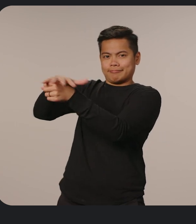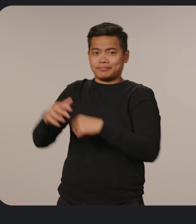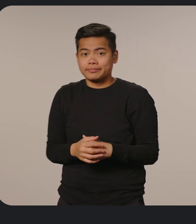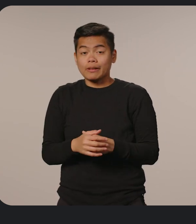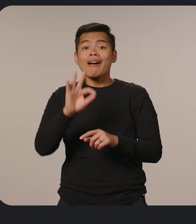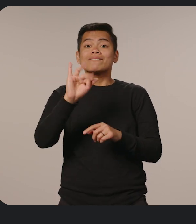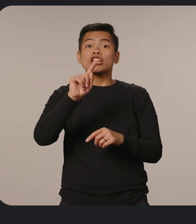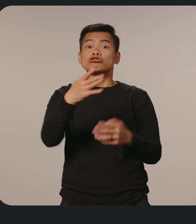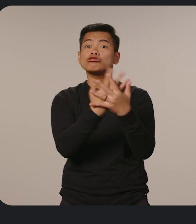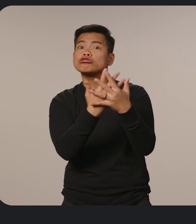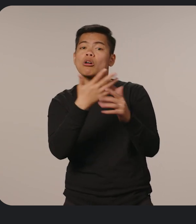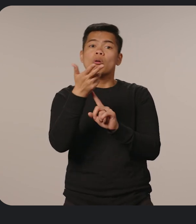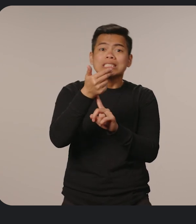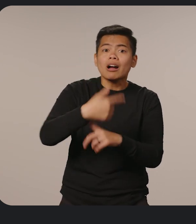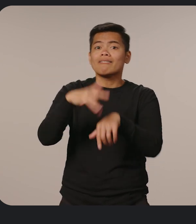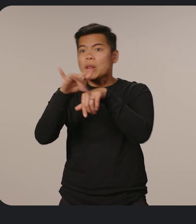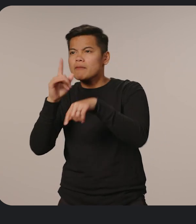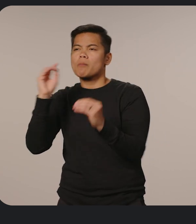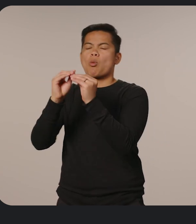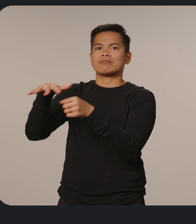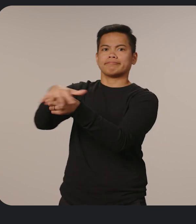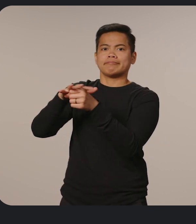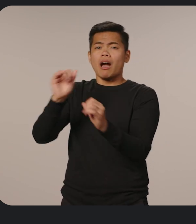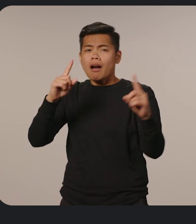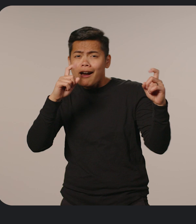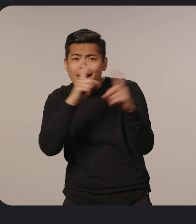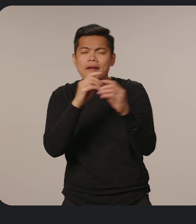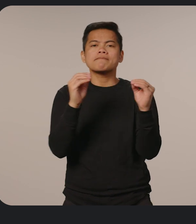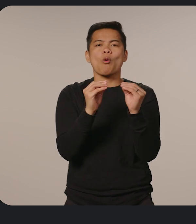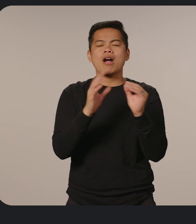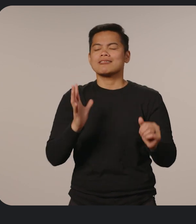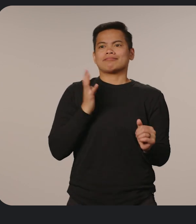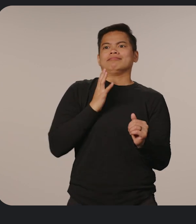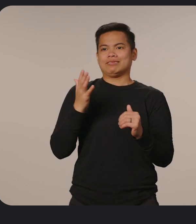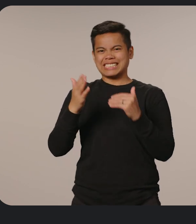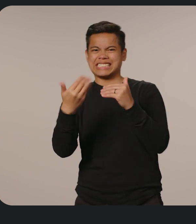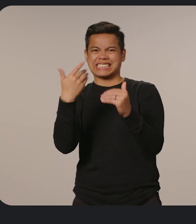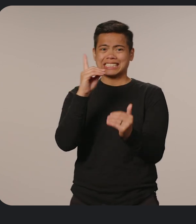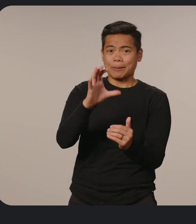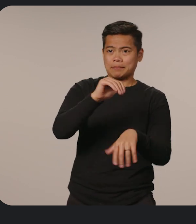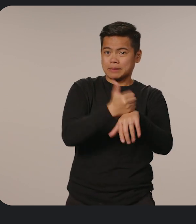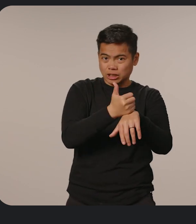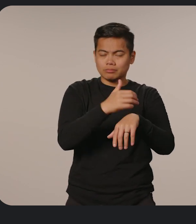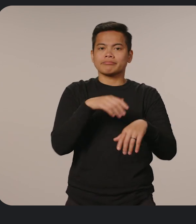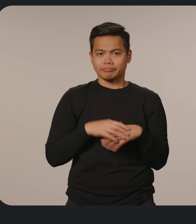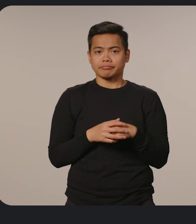but we know that some use cases are more complicated and require more sophisticated logic like filtering